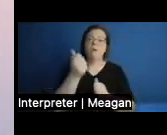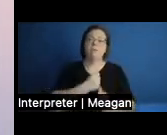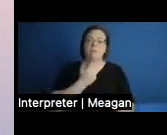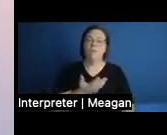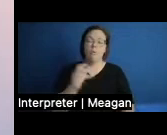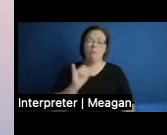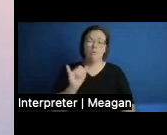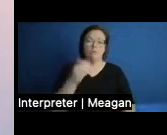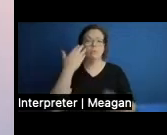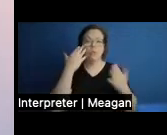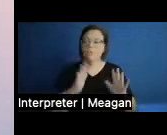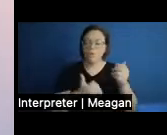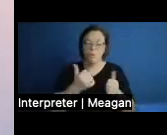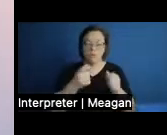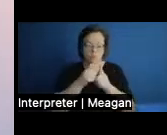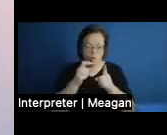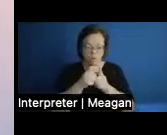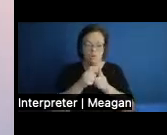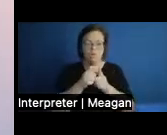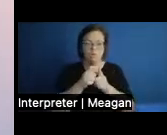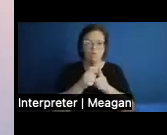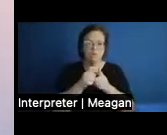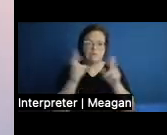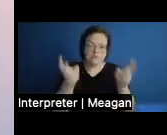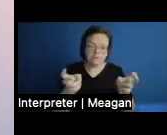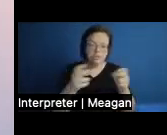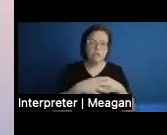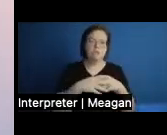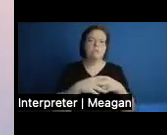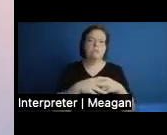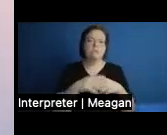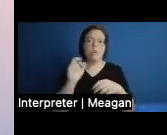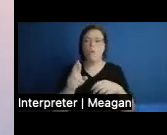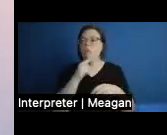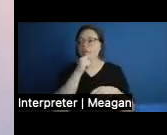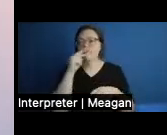not knowing which word yet is the subject over the verbs and the objects.